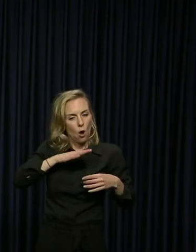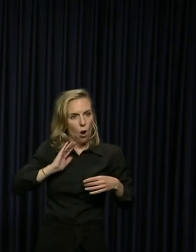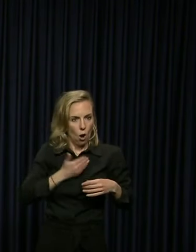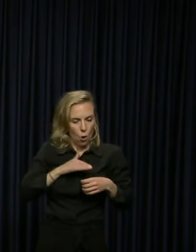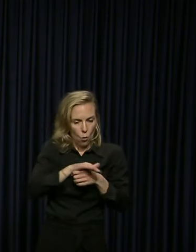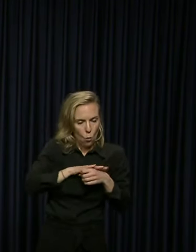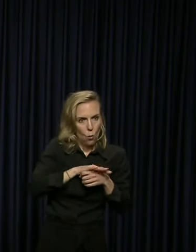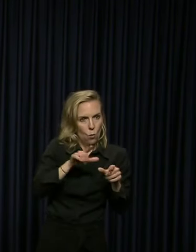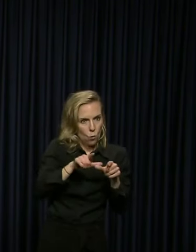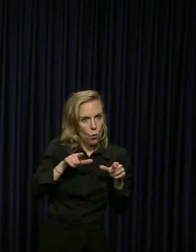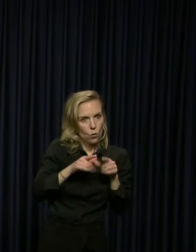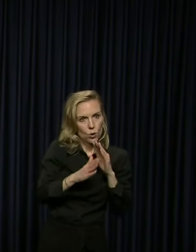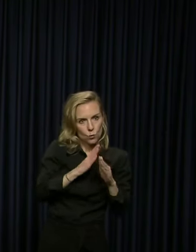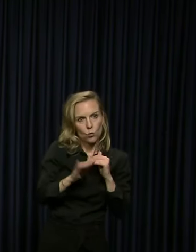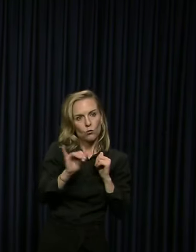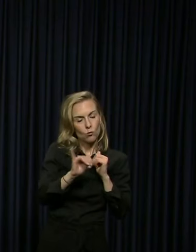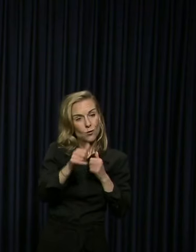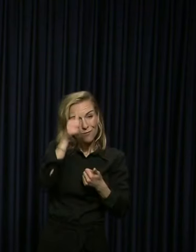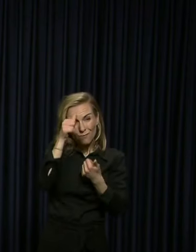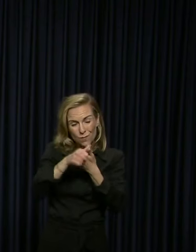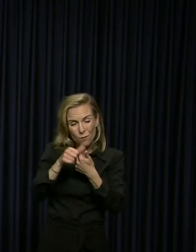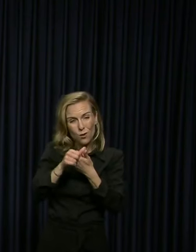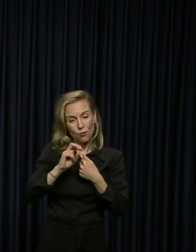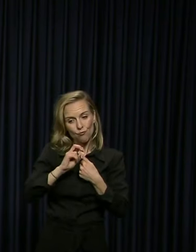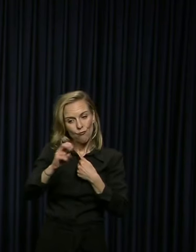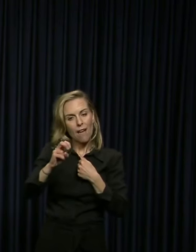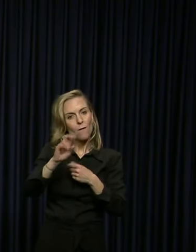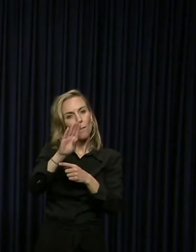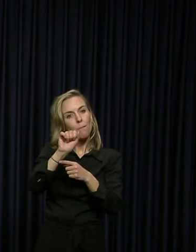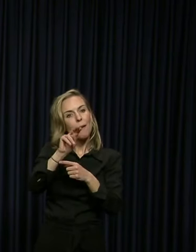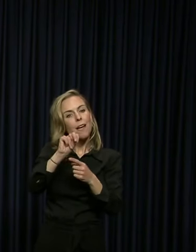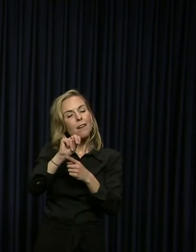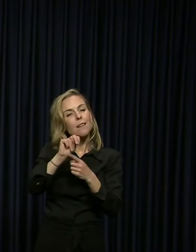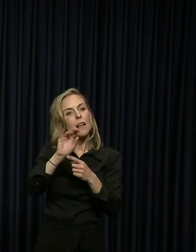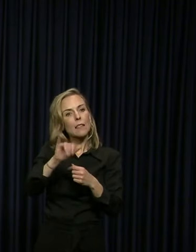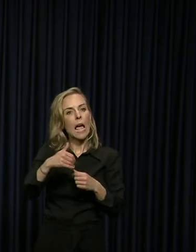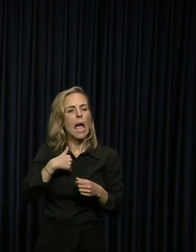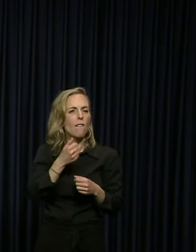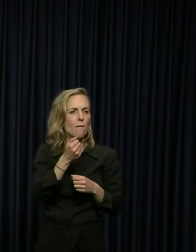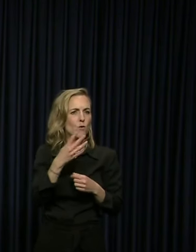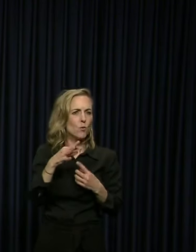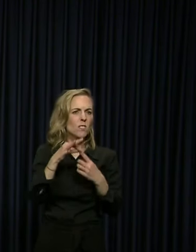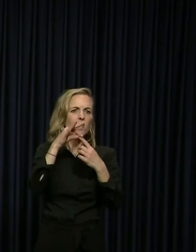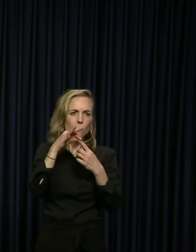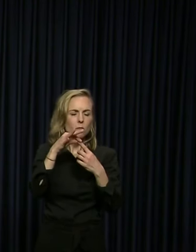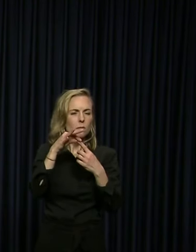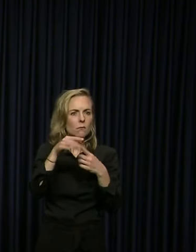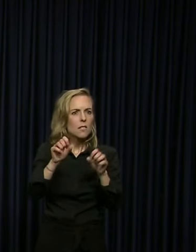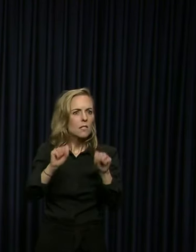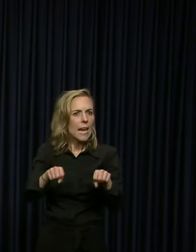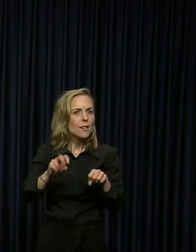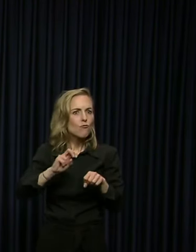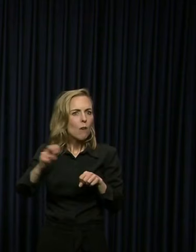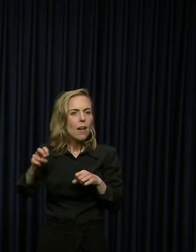LET ME SAY WITH THIS SPECIFIC NURSING HOME THAT WE HAVE HAD